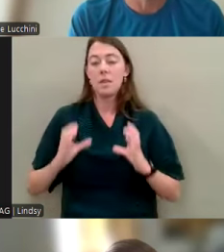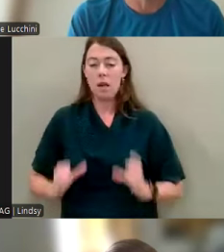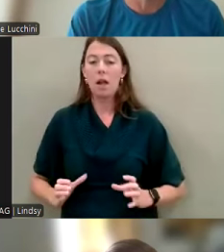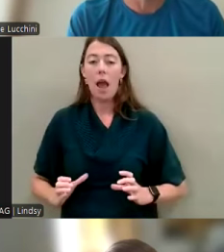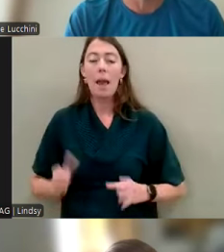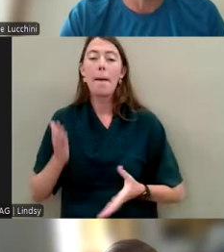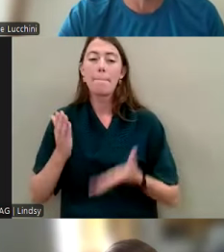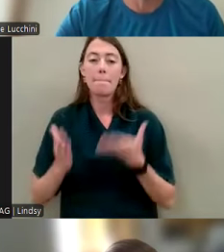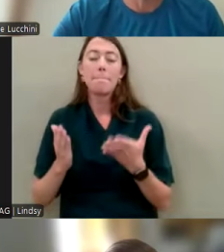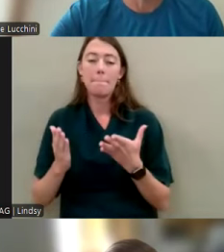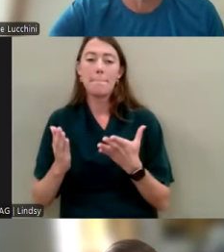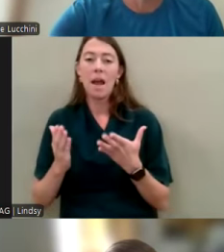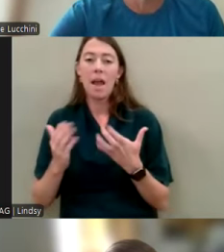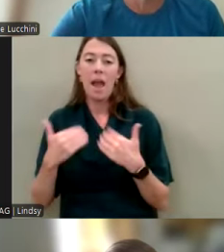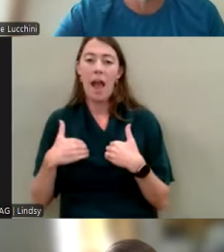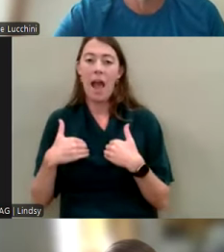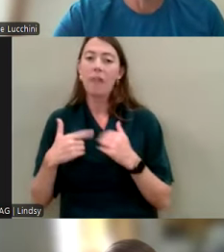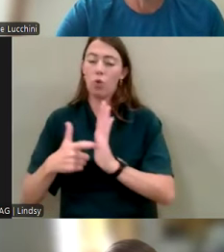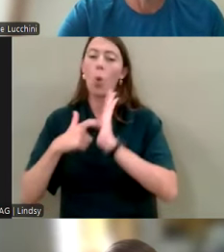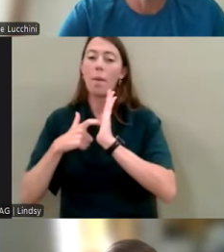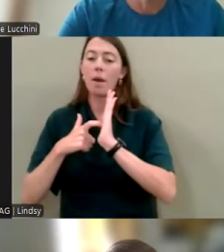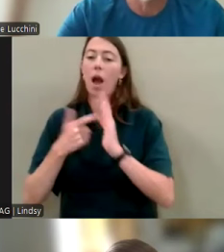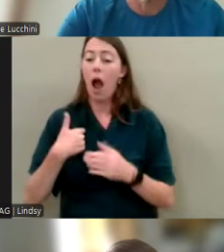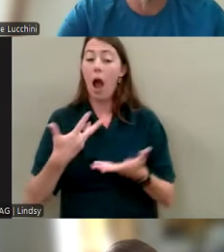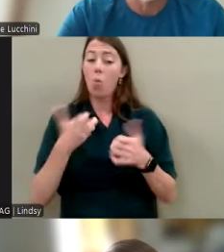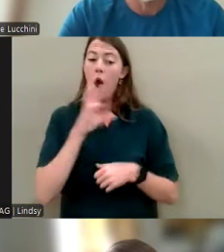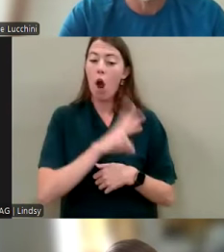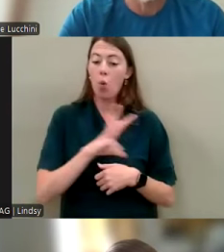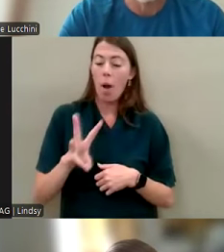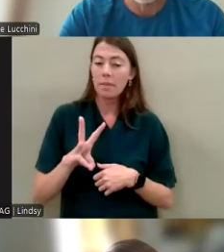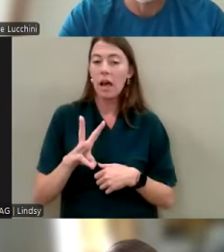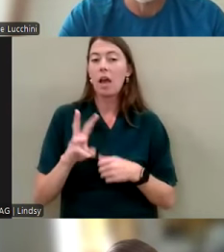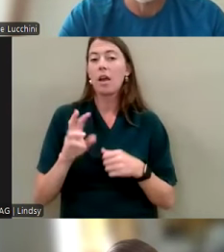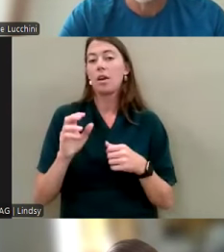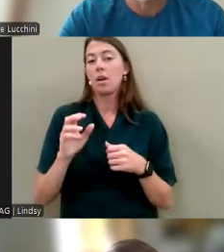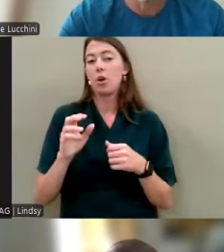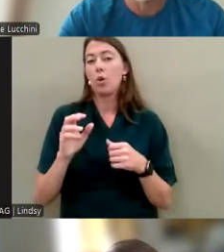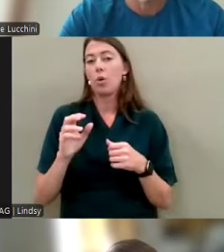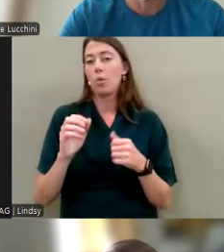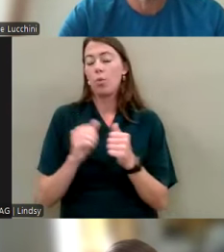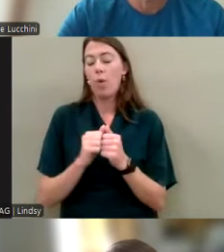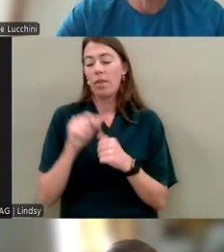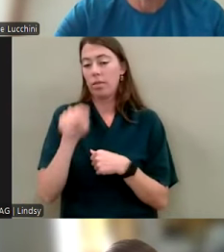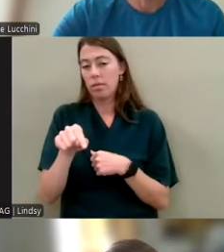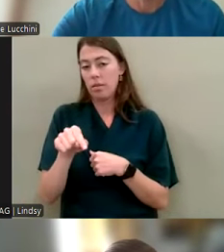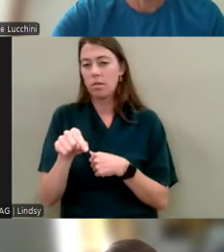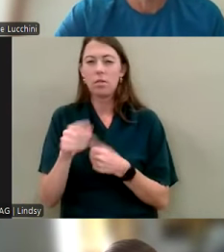need the website that -- and I assume that maybe who asked the question needs to build